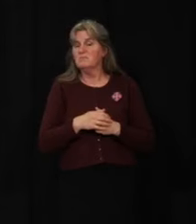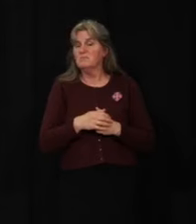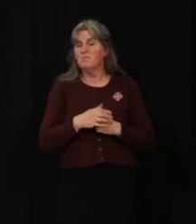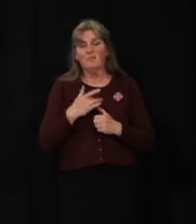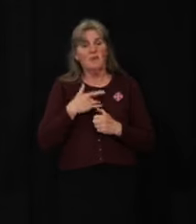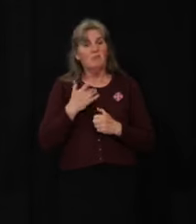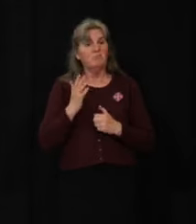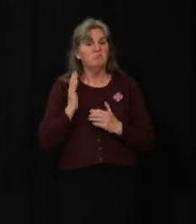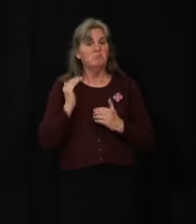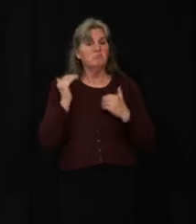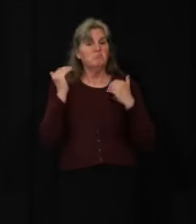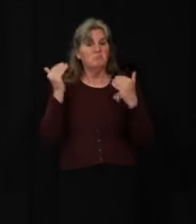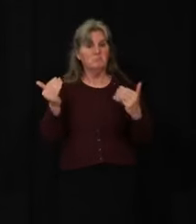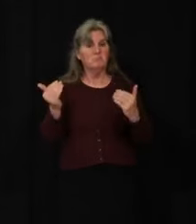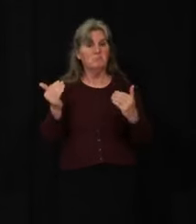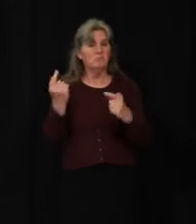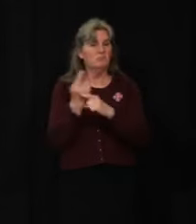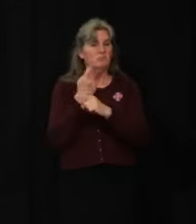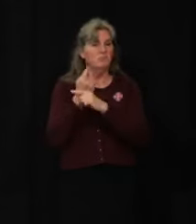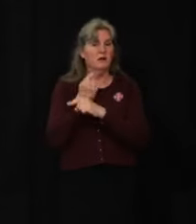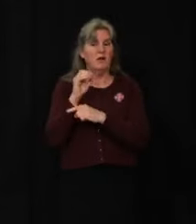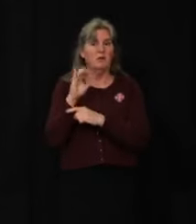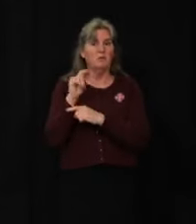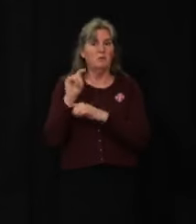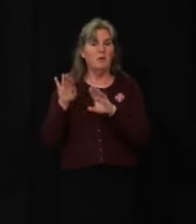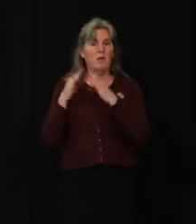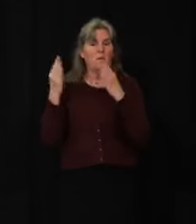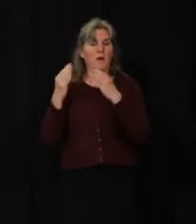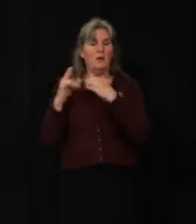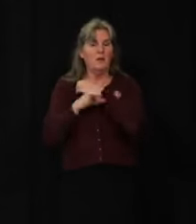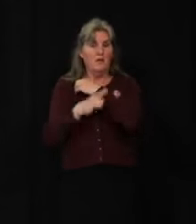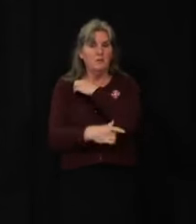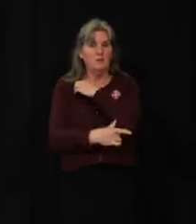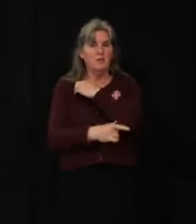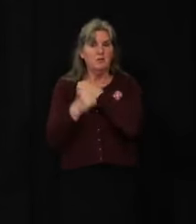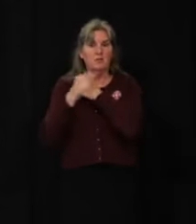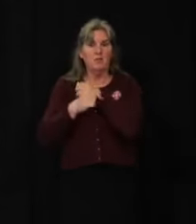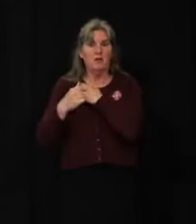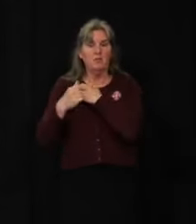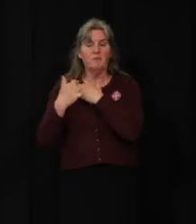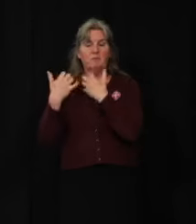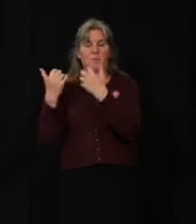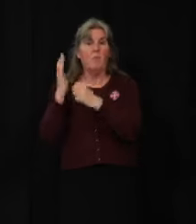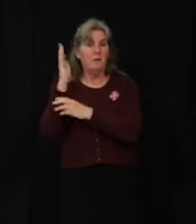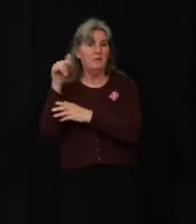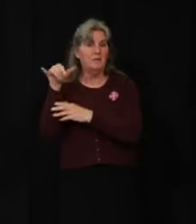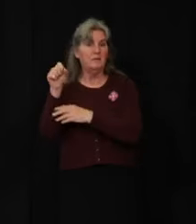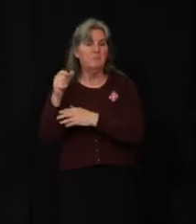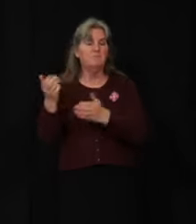situation in the country. The only alternative might be having-- if we don't get to a